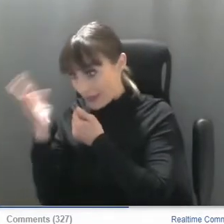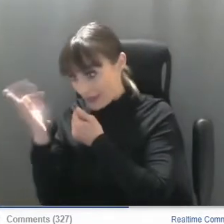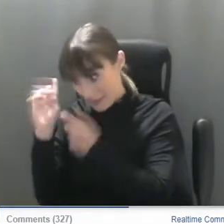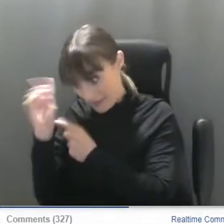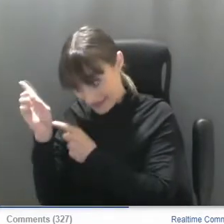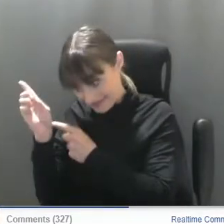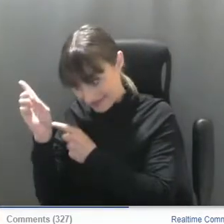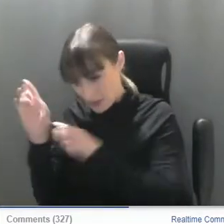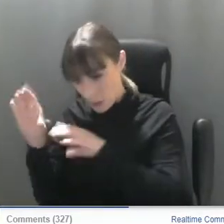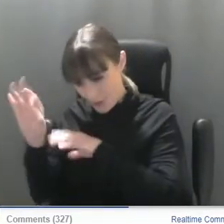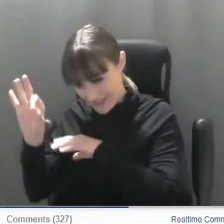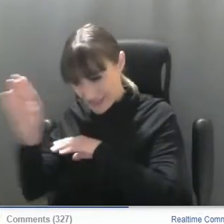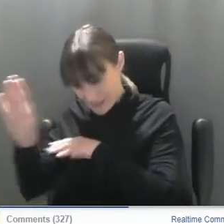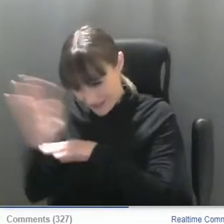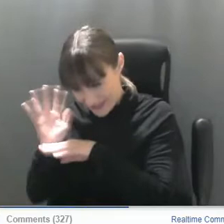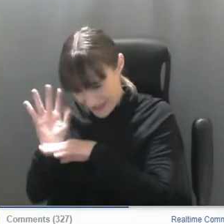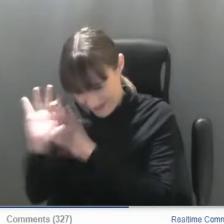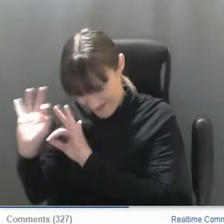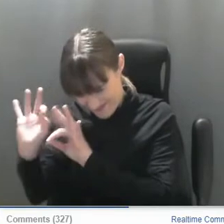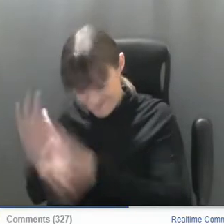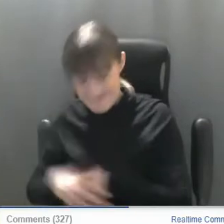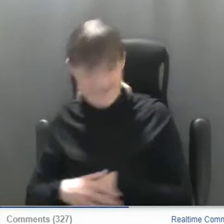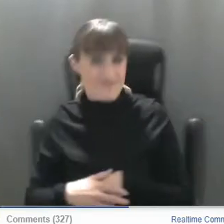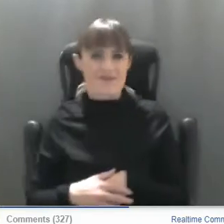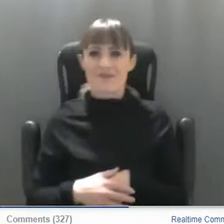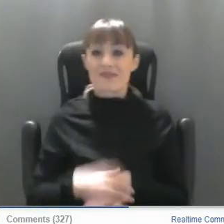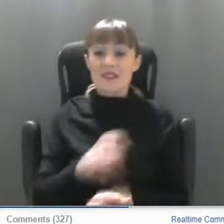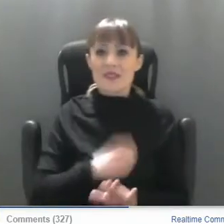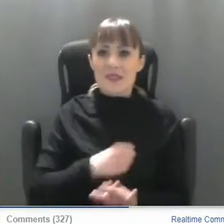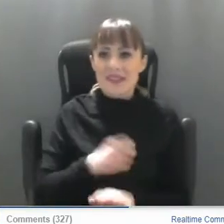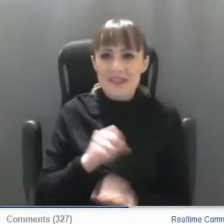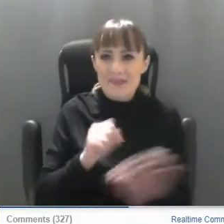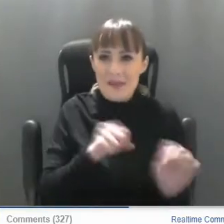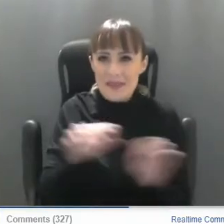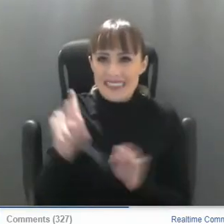There we go. They probably need me to come disinfect. We've had everybody on